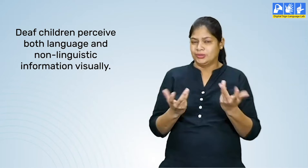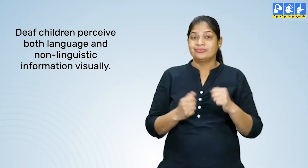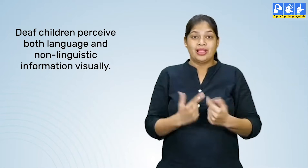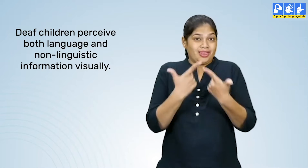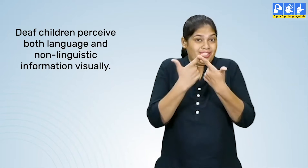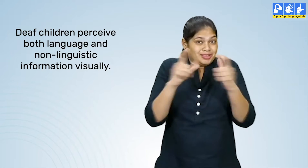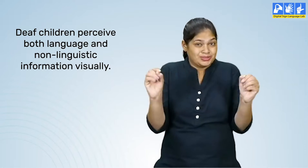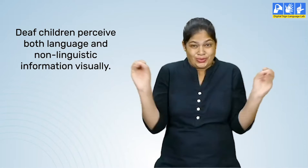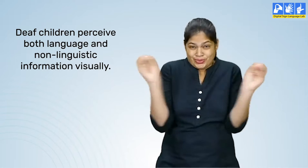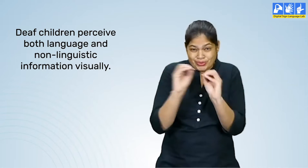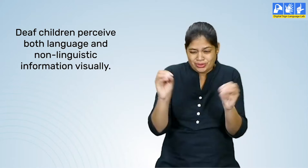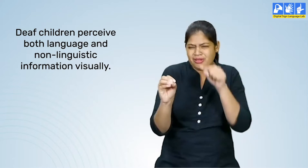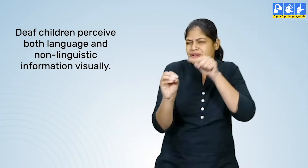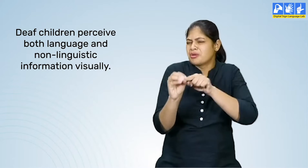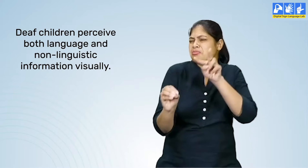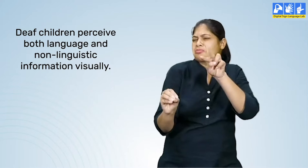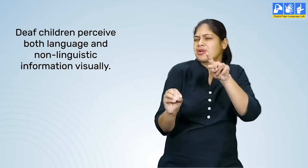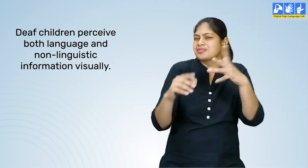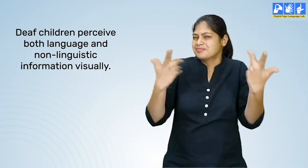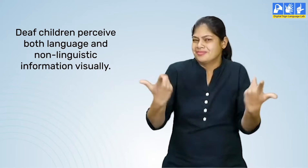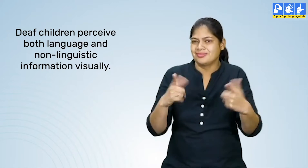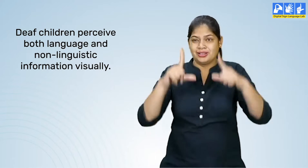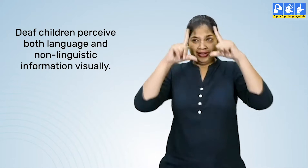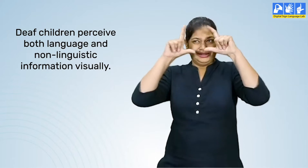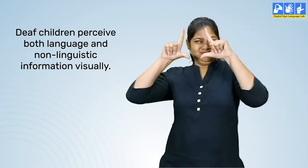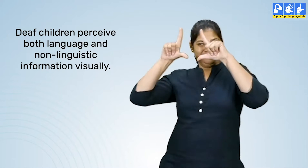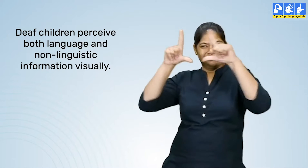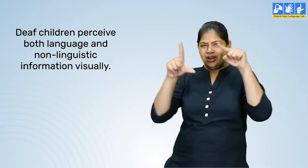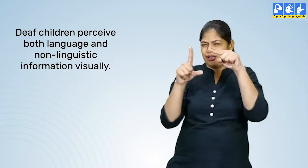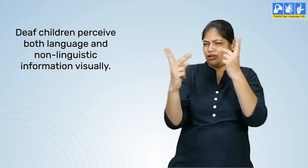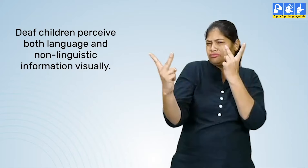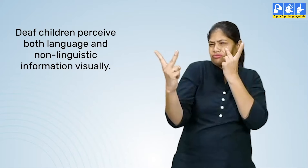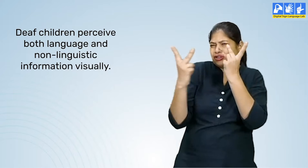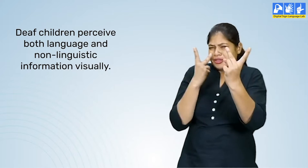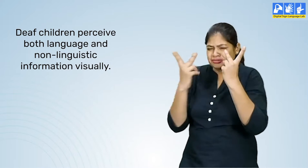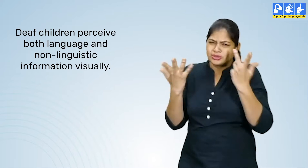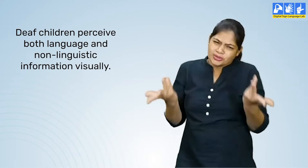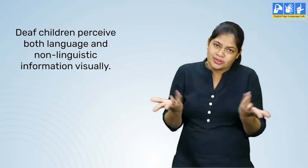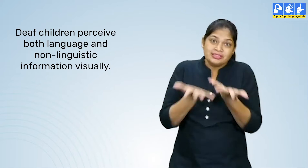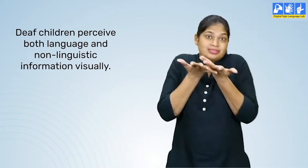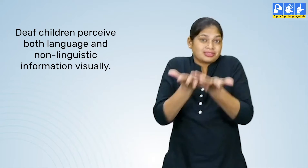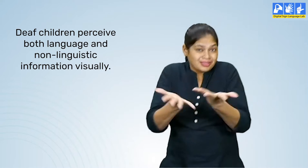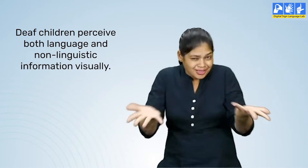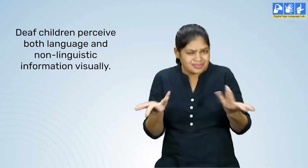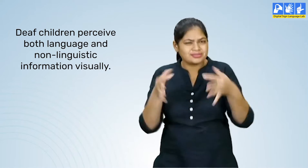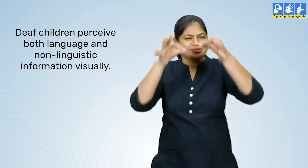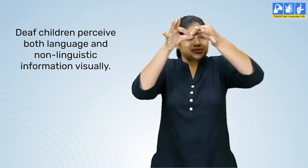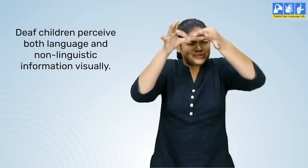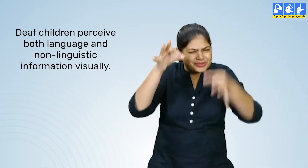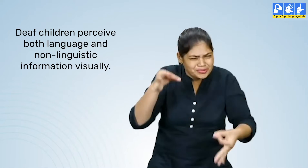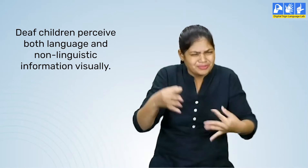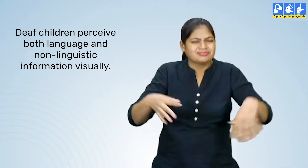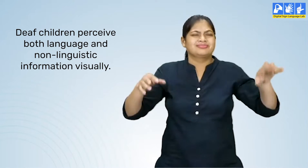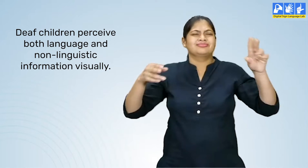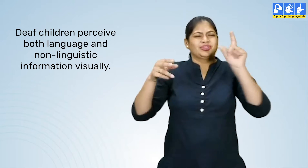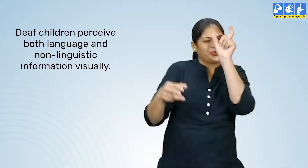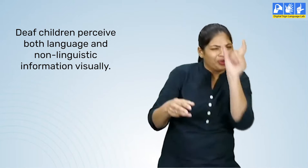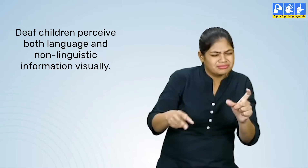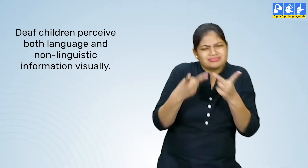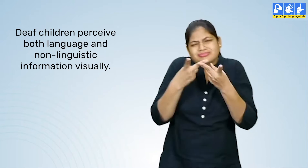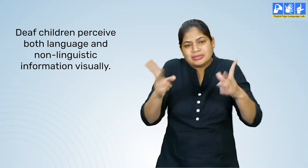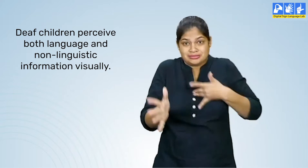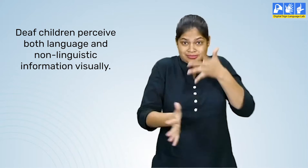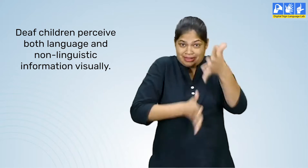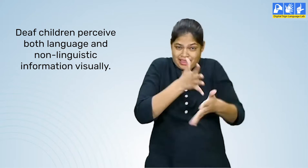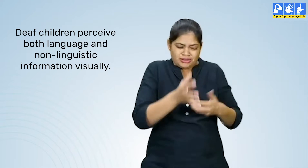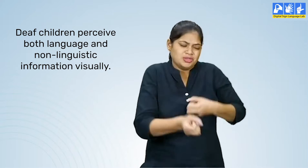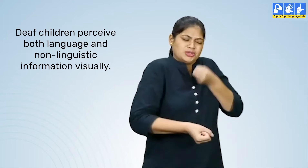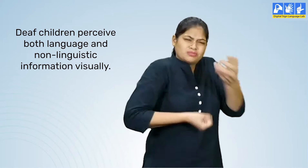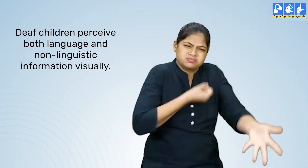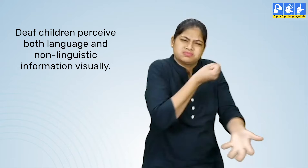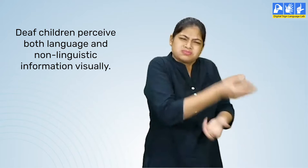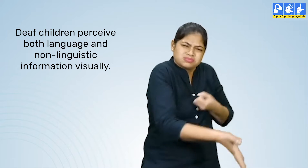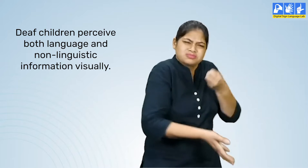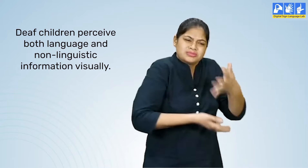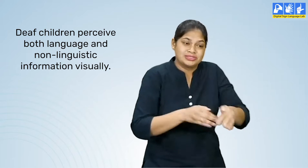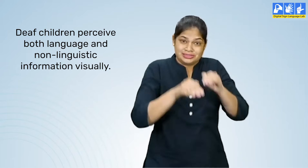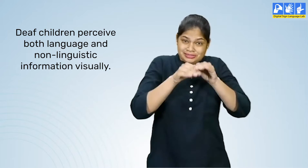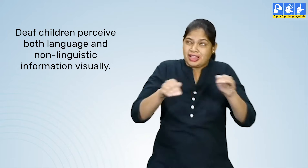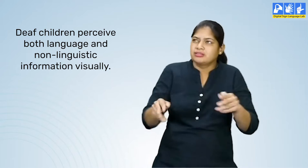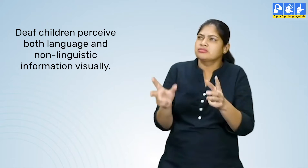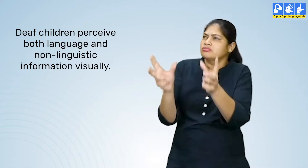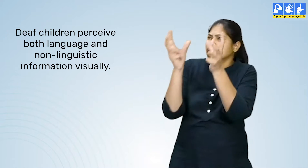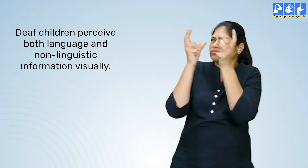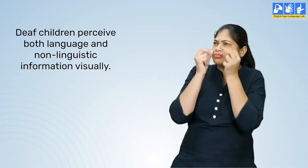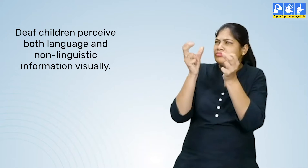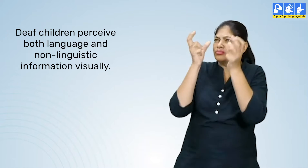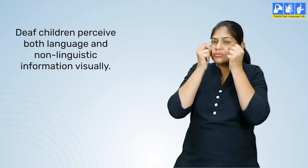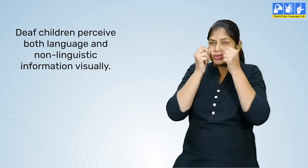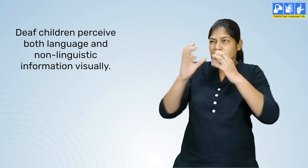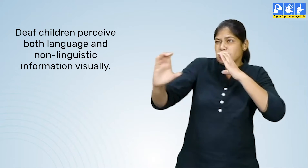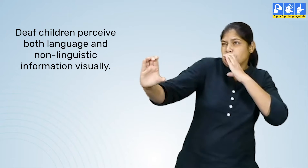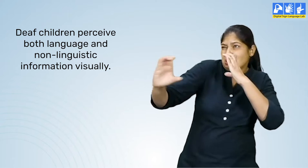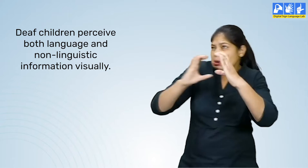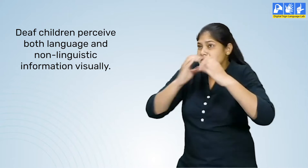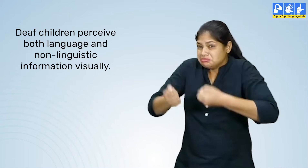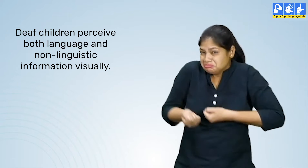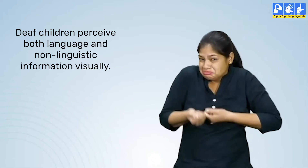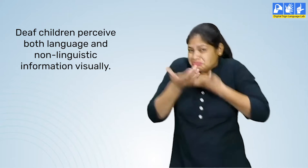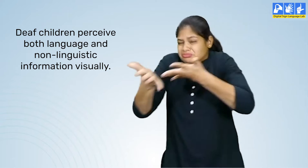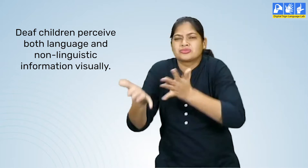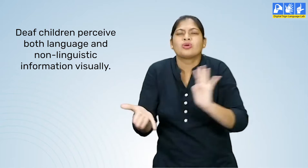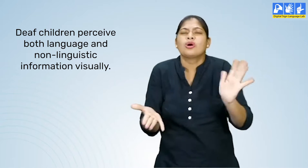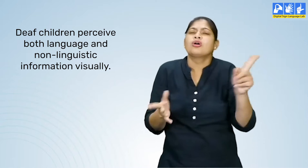here non-linguistic includes pictures or things that don't need to be expressed,